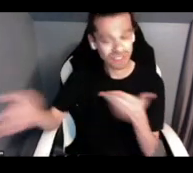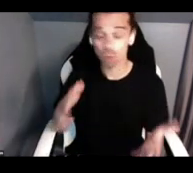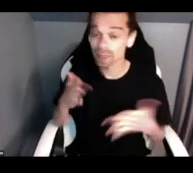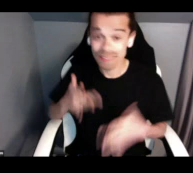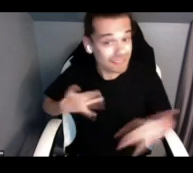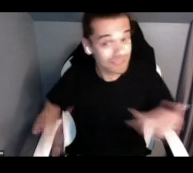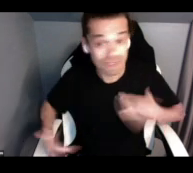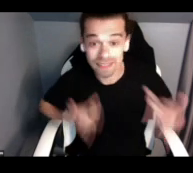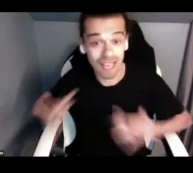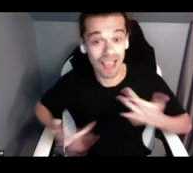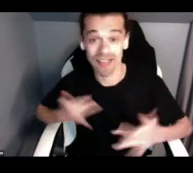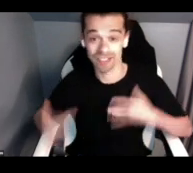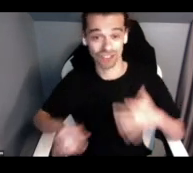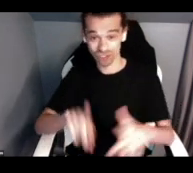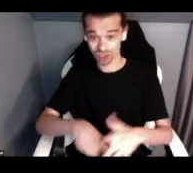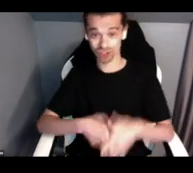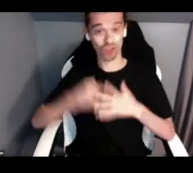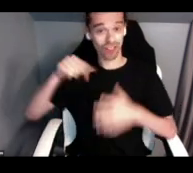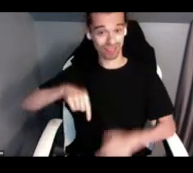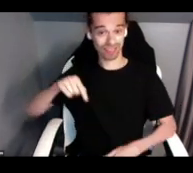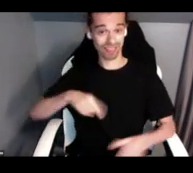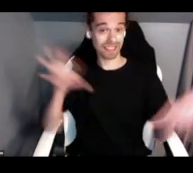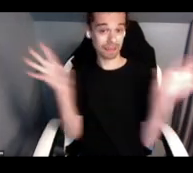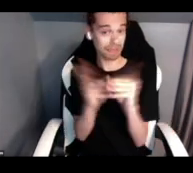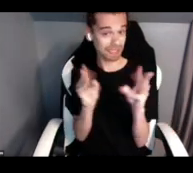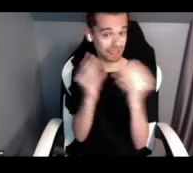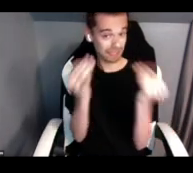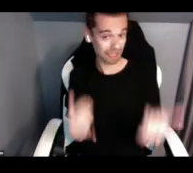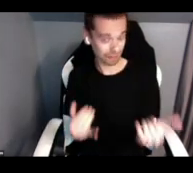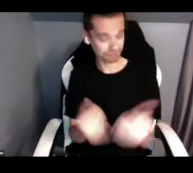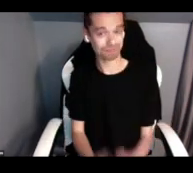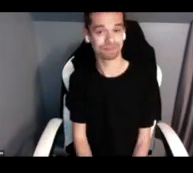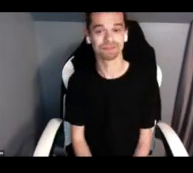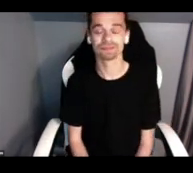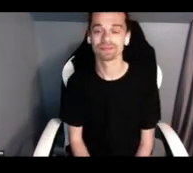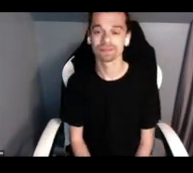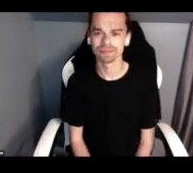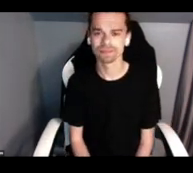today. Those that know me.